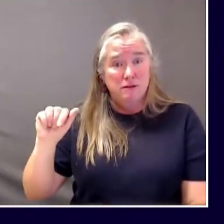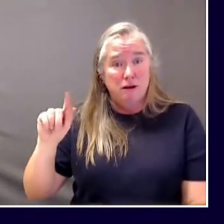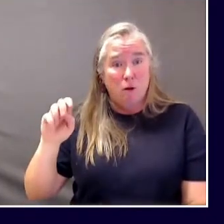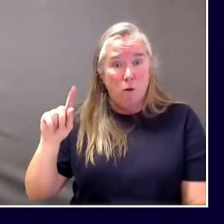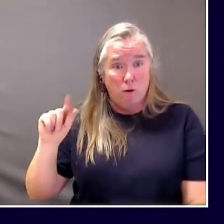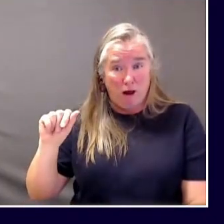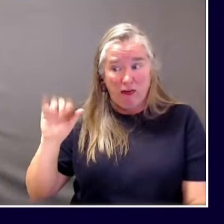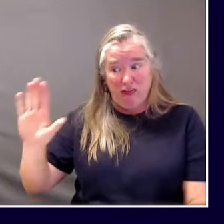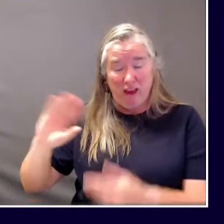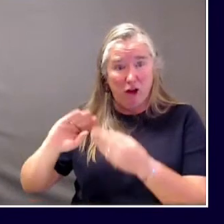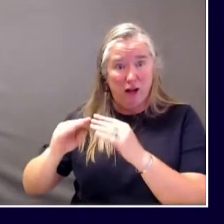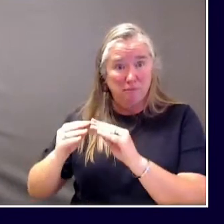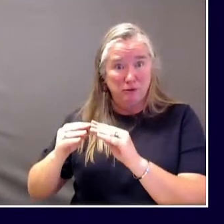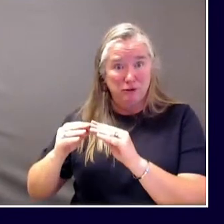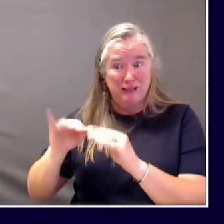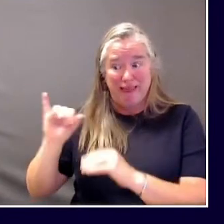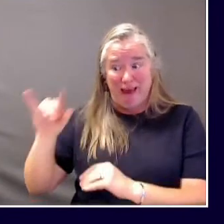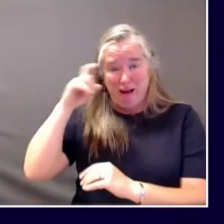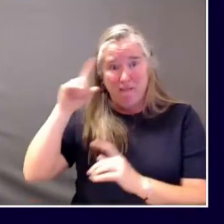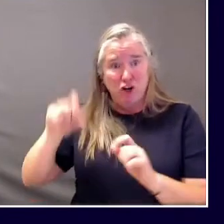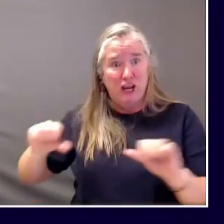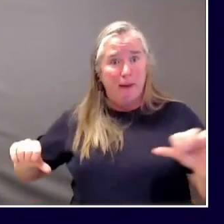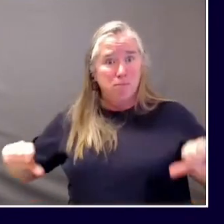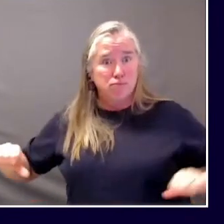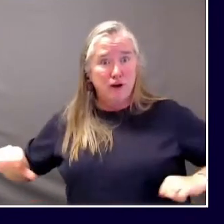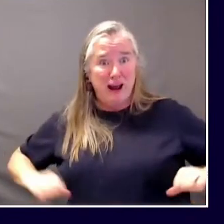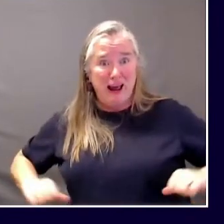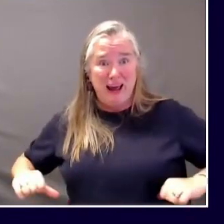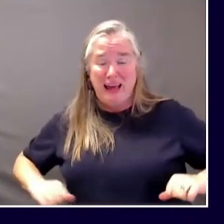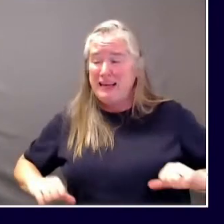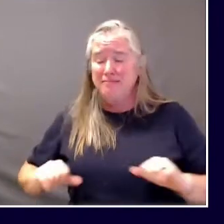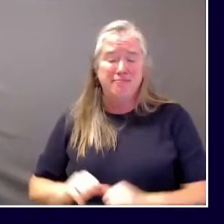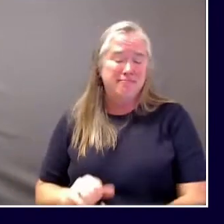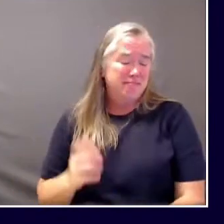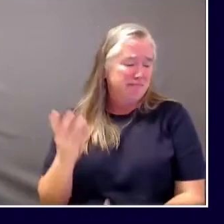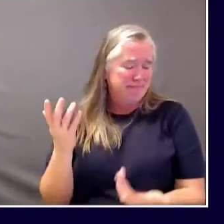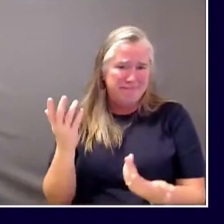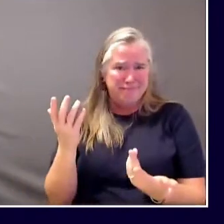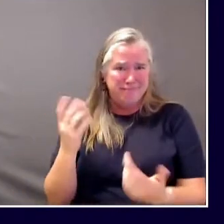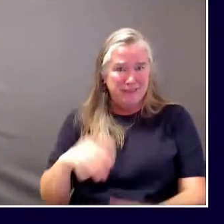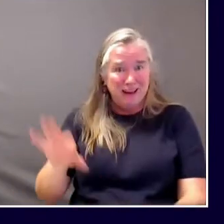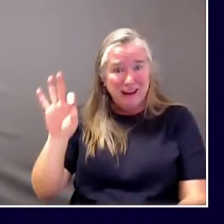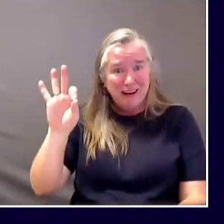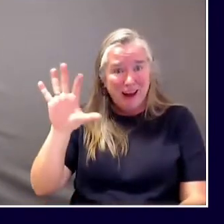no reason to boast when you have